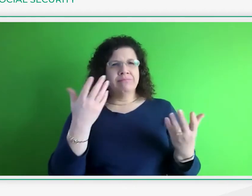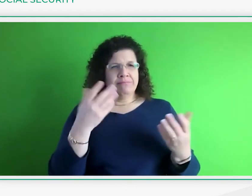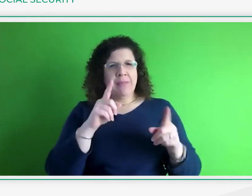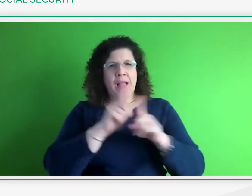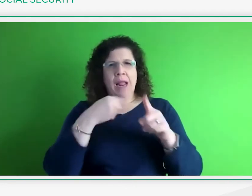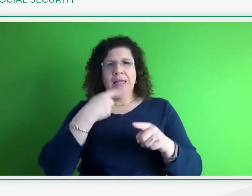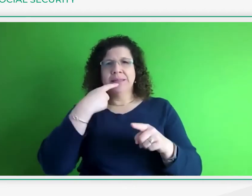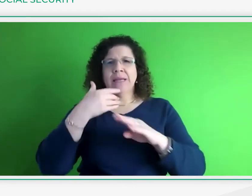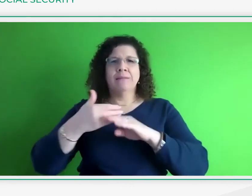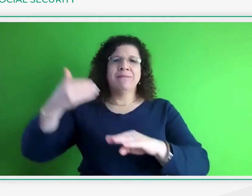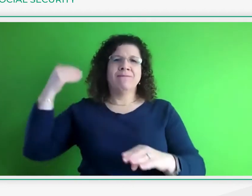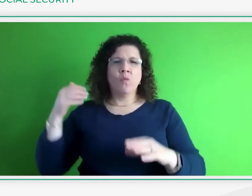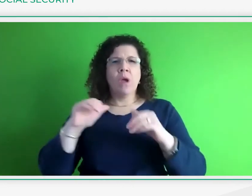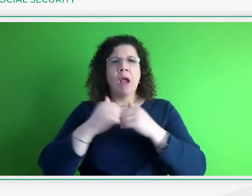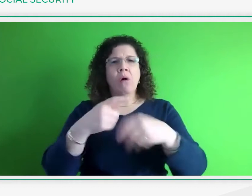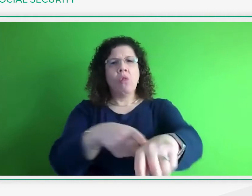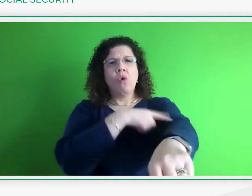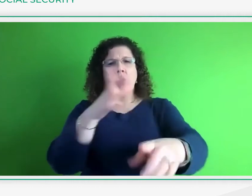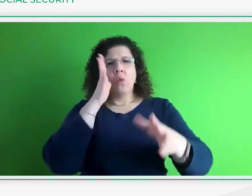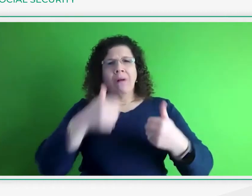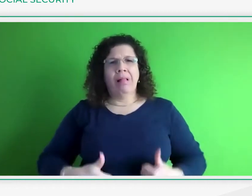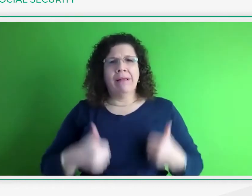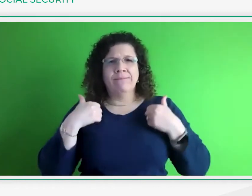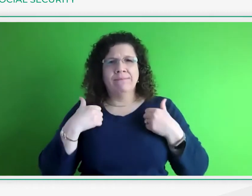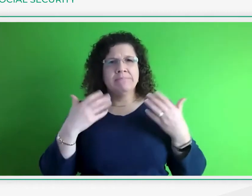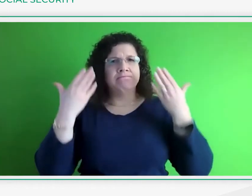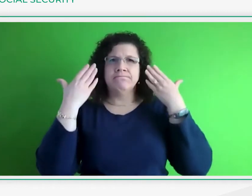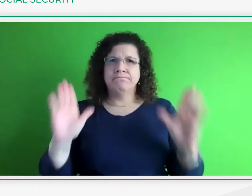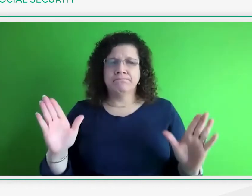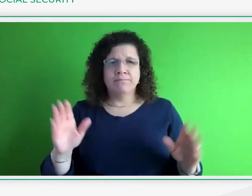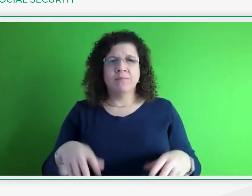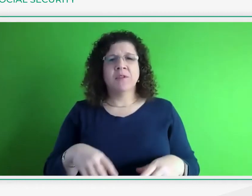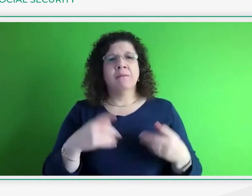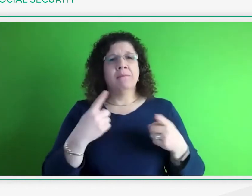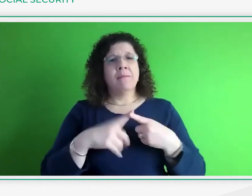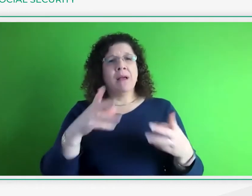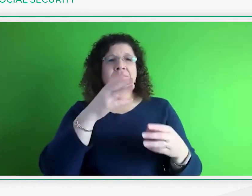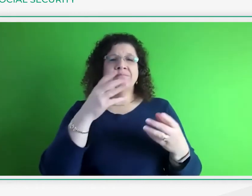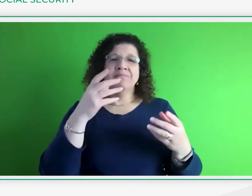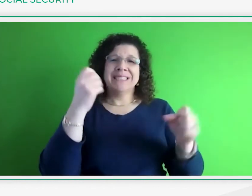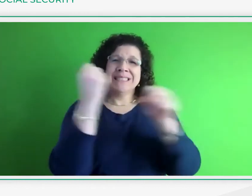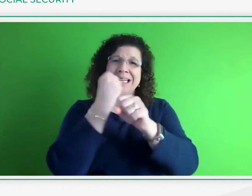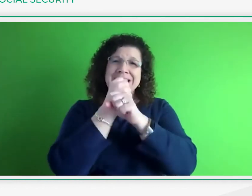Now, like I had mentioned before, how long is your life expectancy? That's something you don't know.